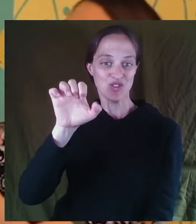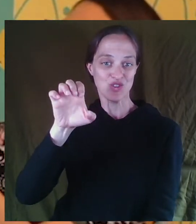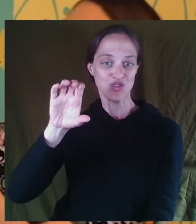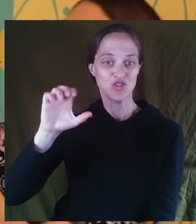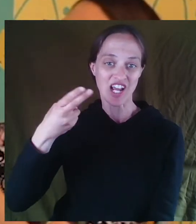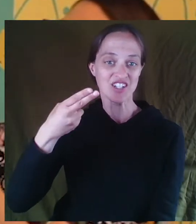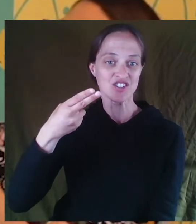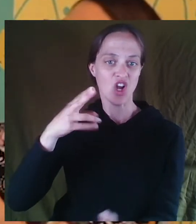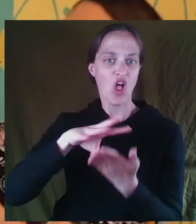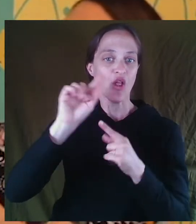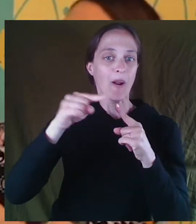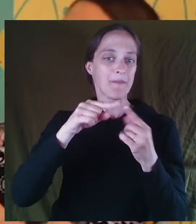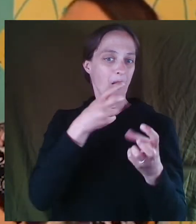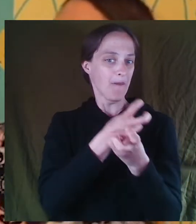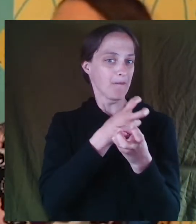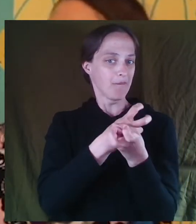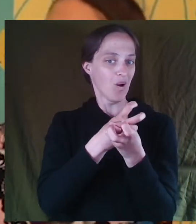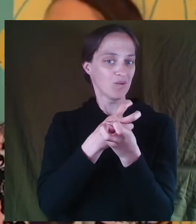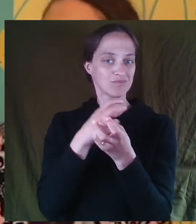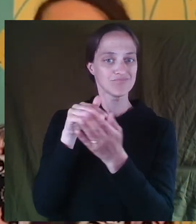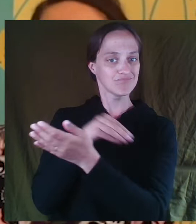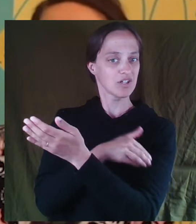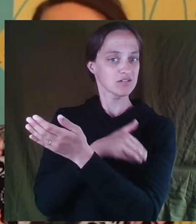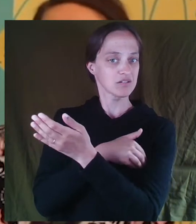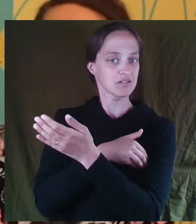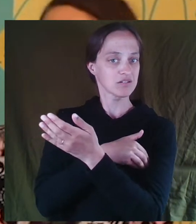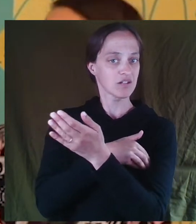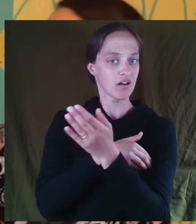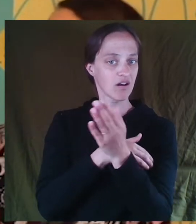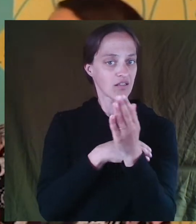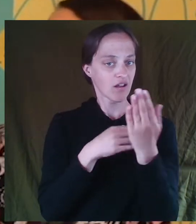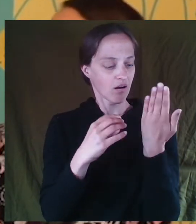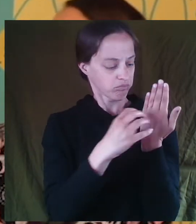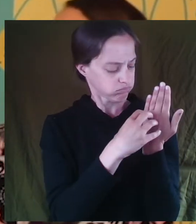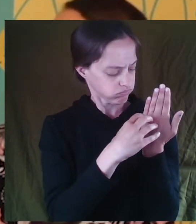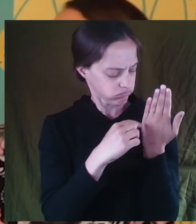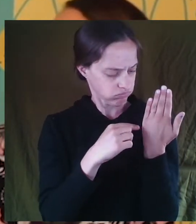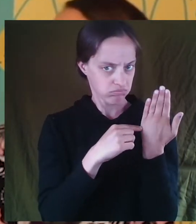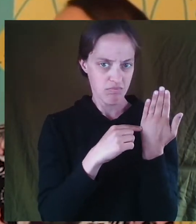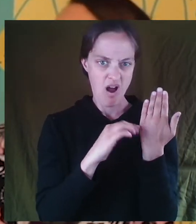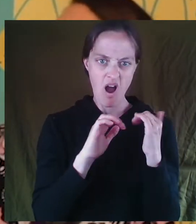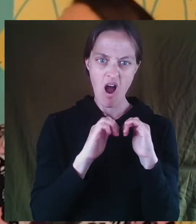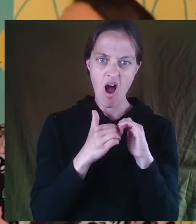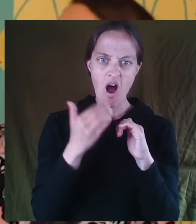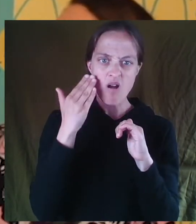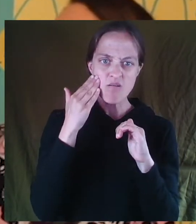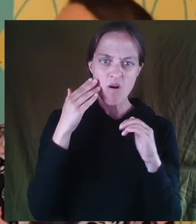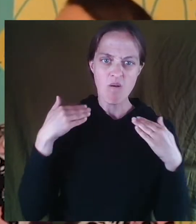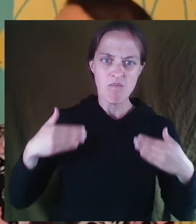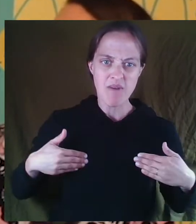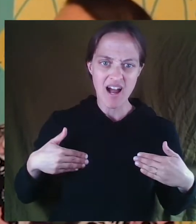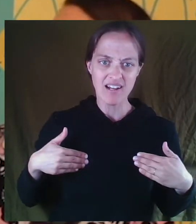learning about your bones and muscles. Then there's a little blurb. It says, how do you know how your body stands,